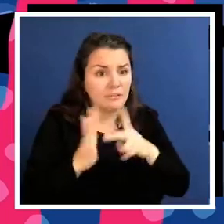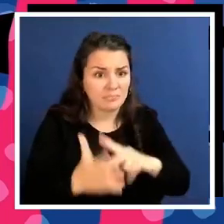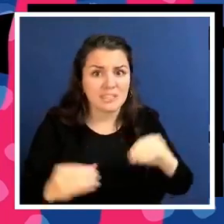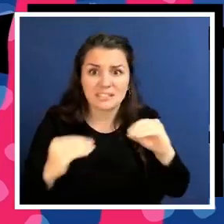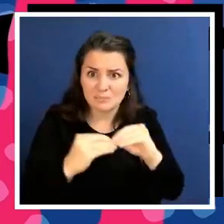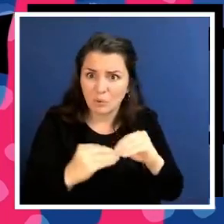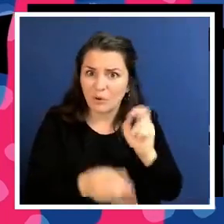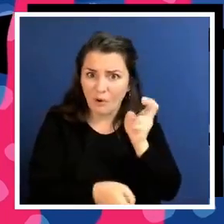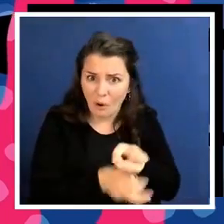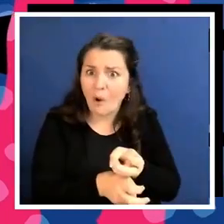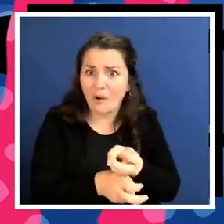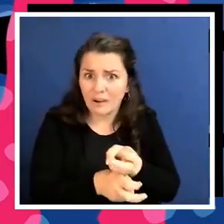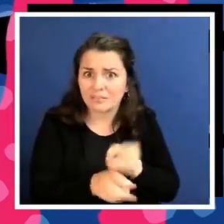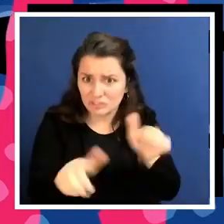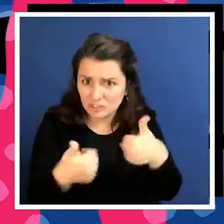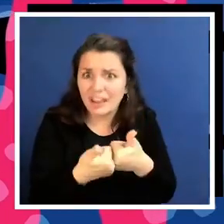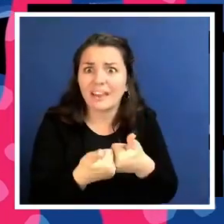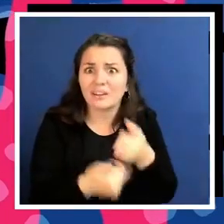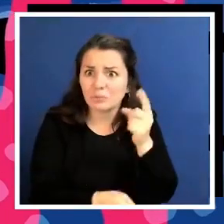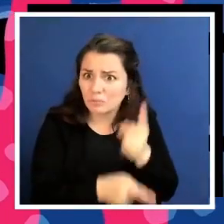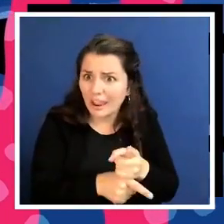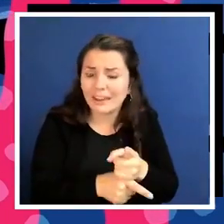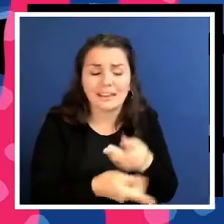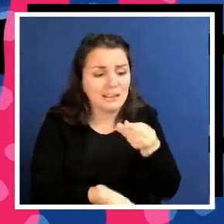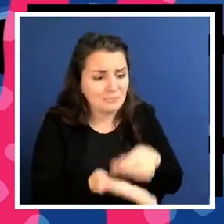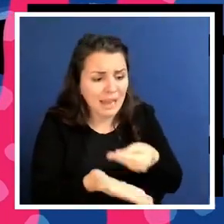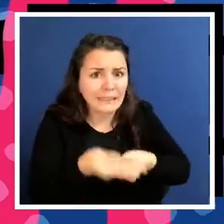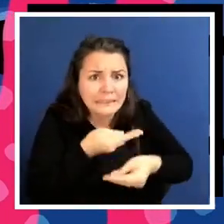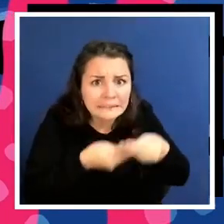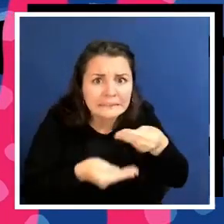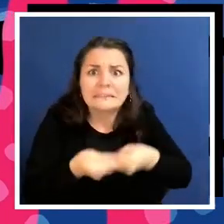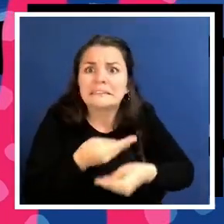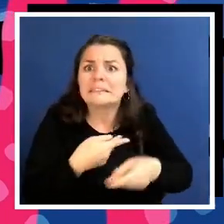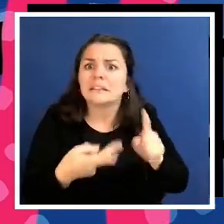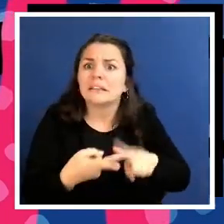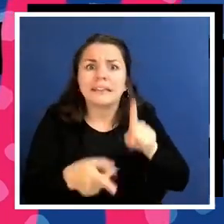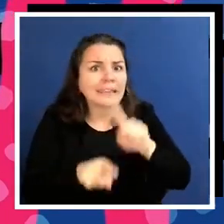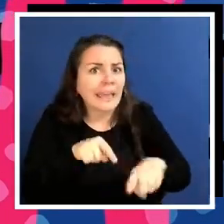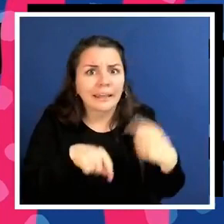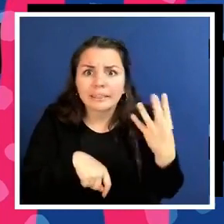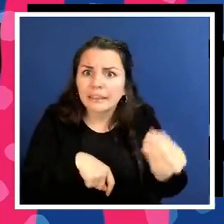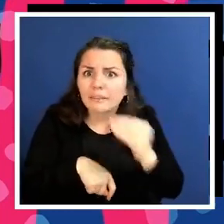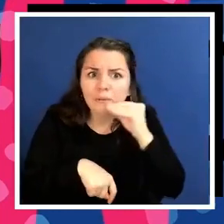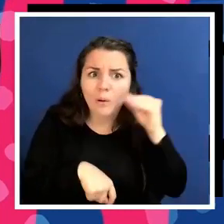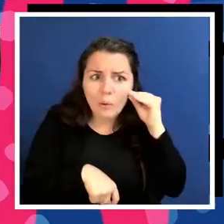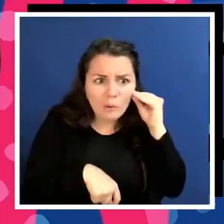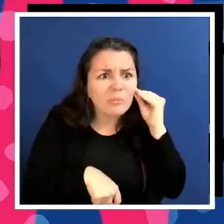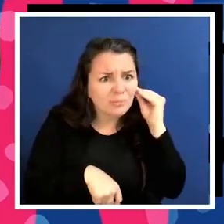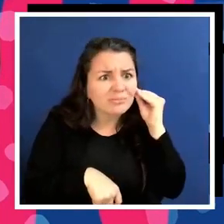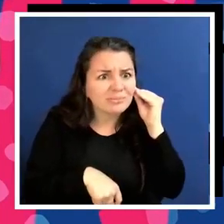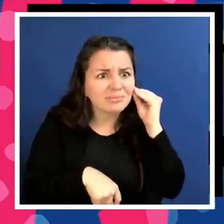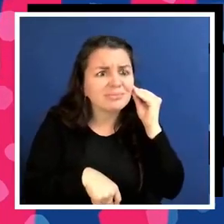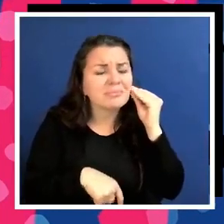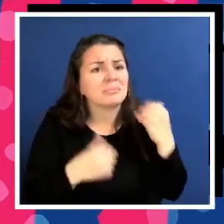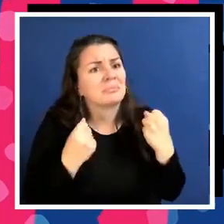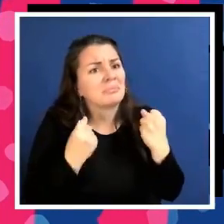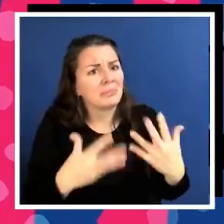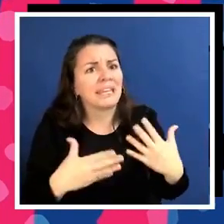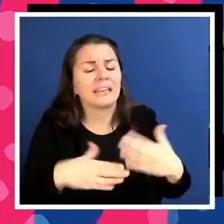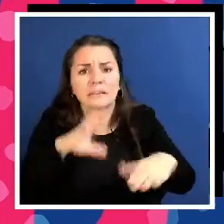BEAUTIFUL TO SEE.